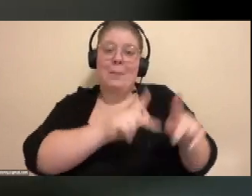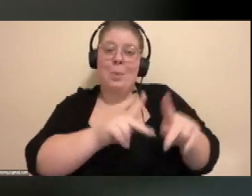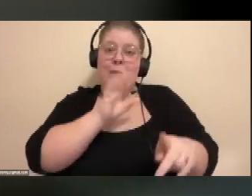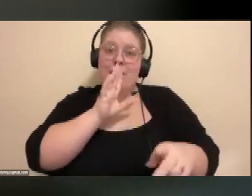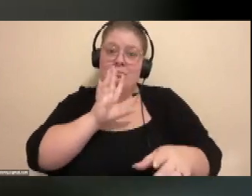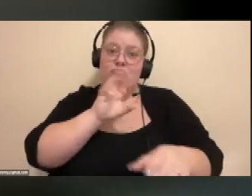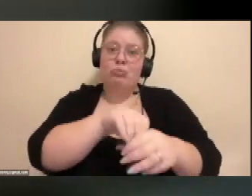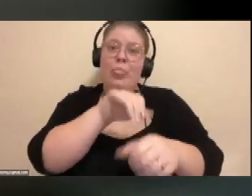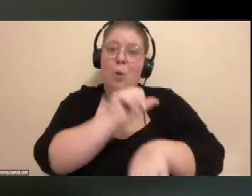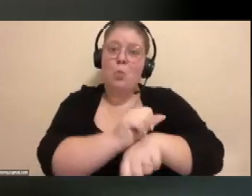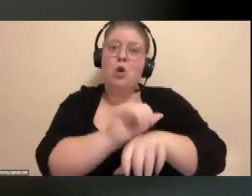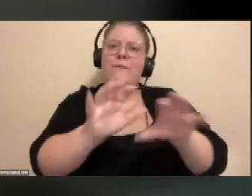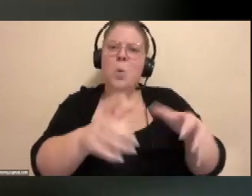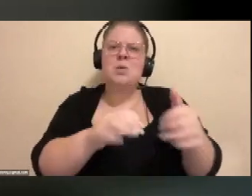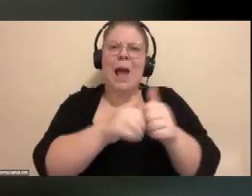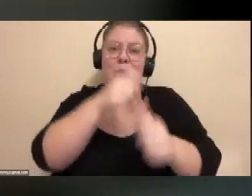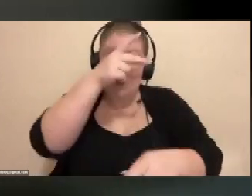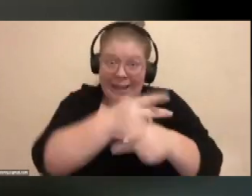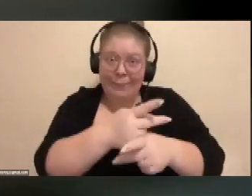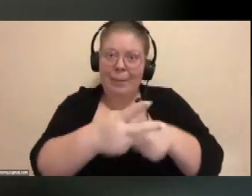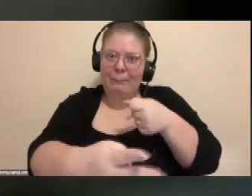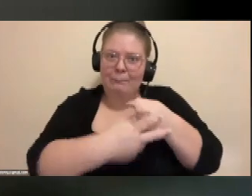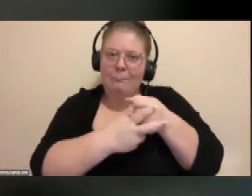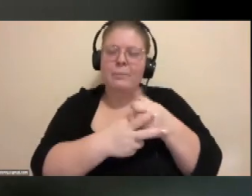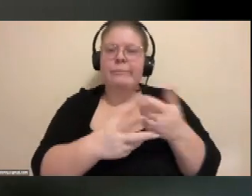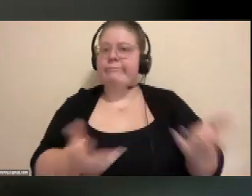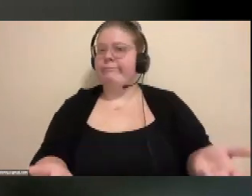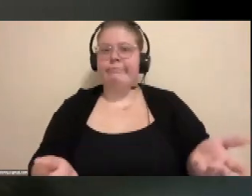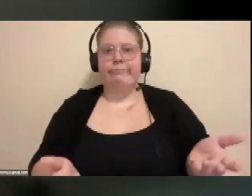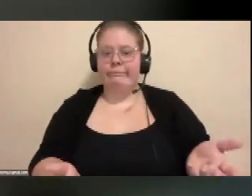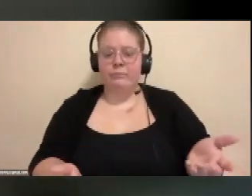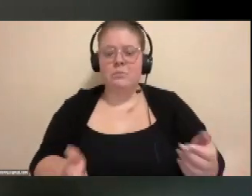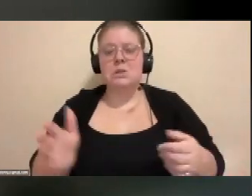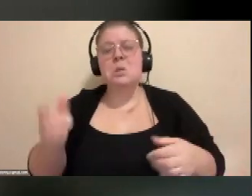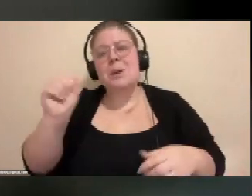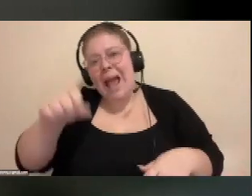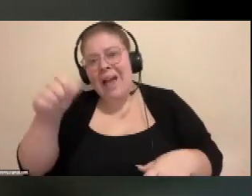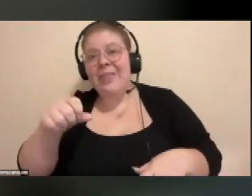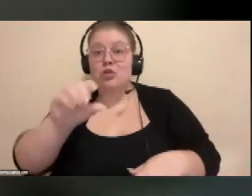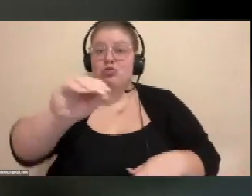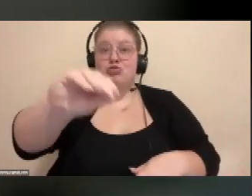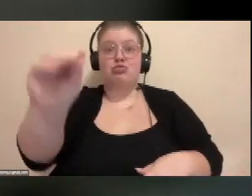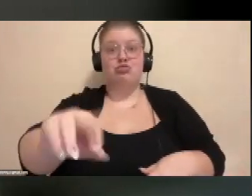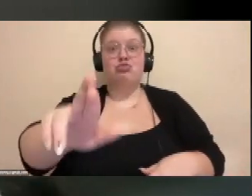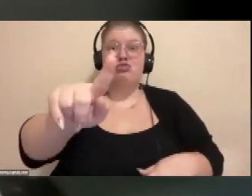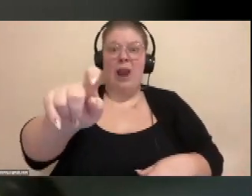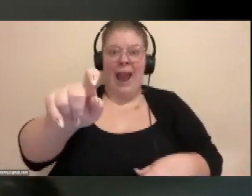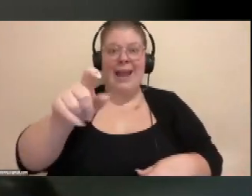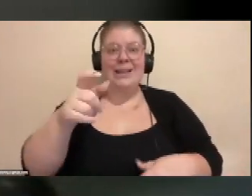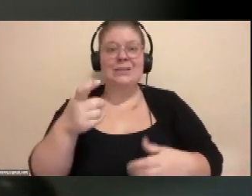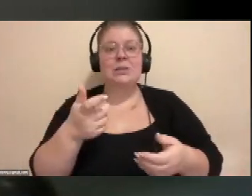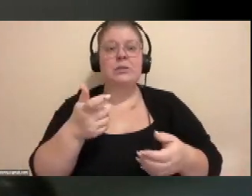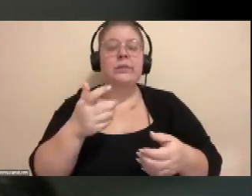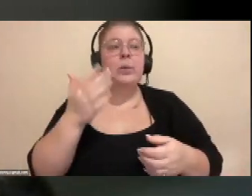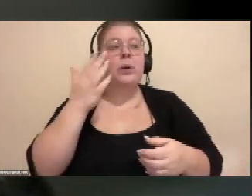There's a real focus on rates and on pass throughs of really small wage increases.